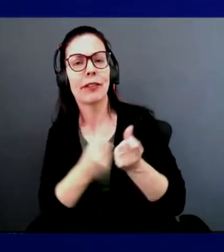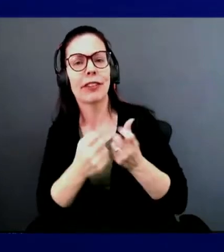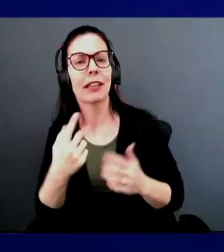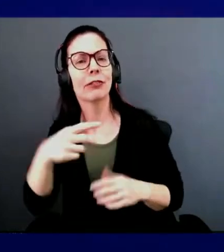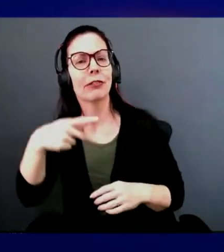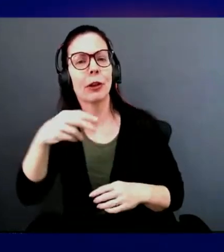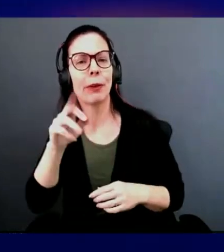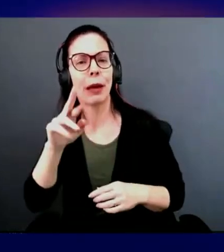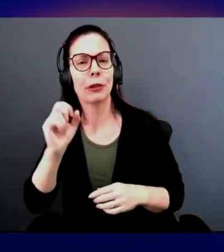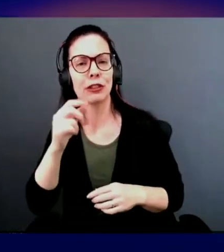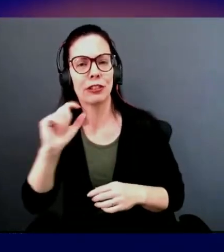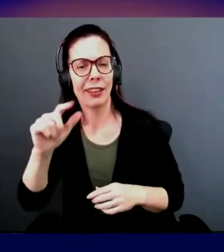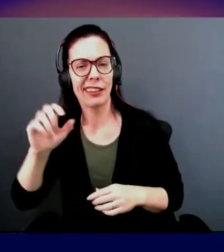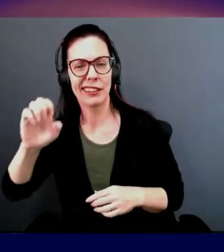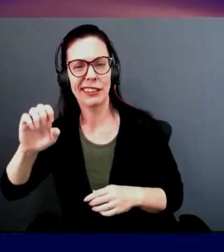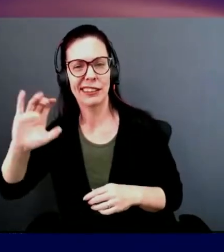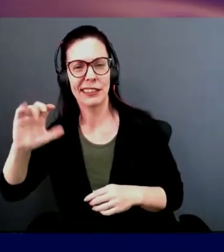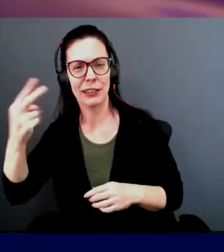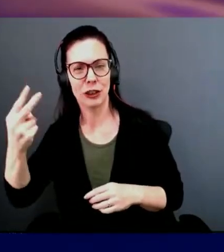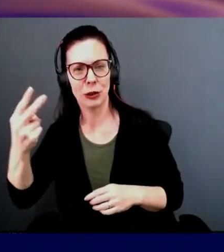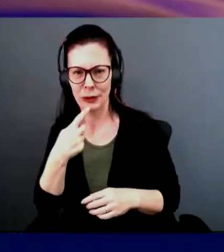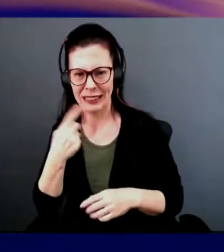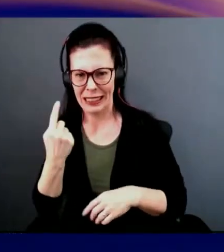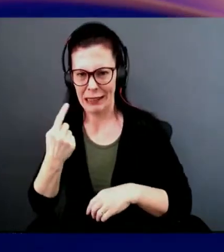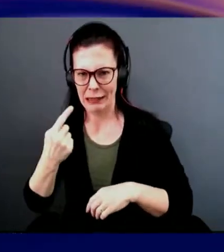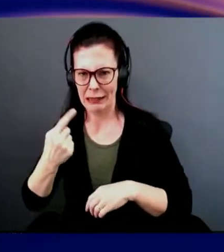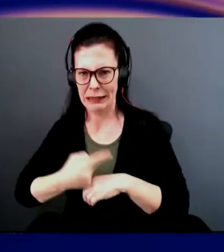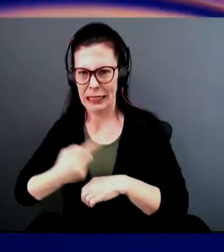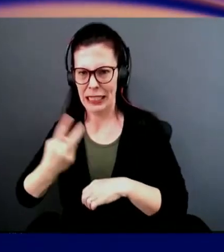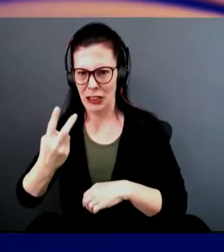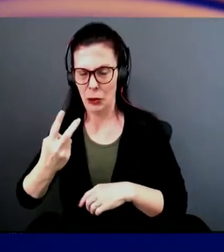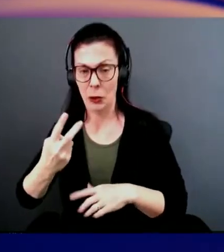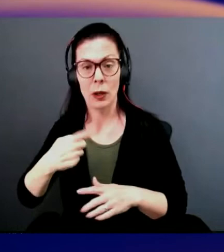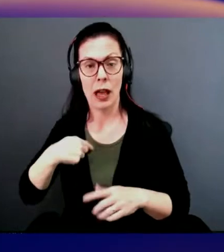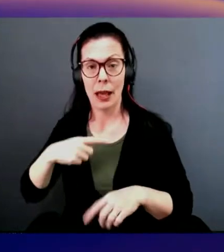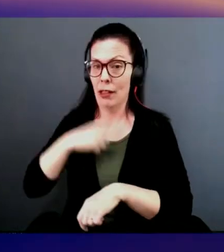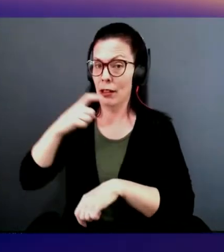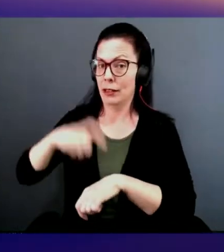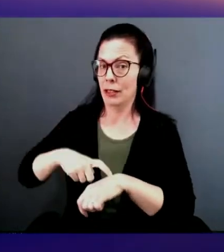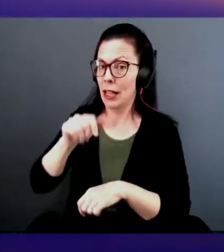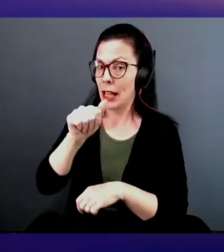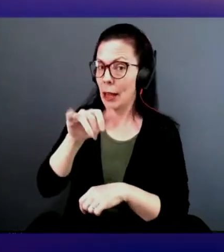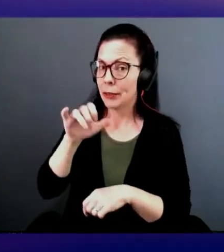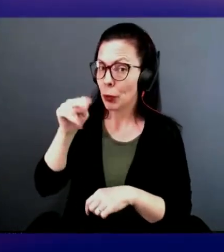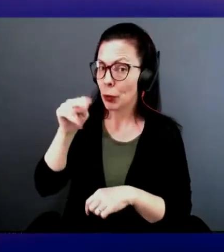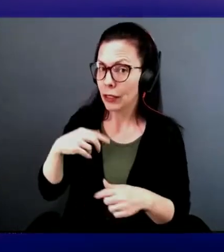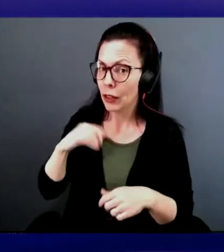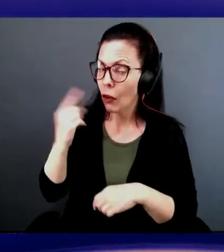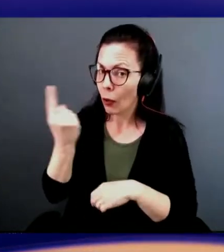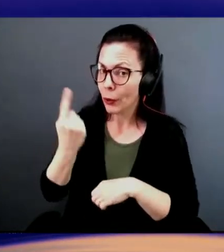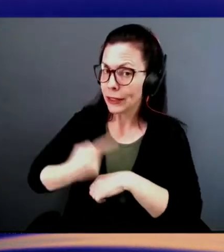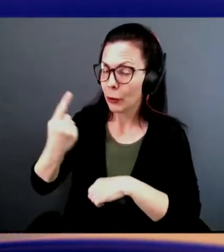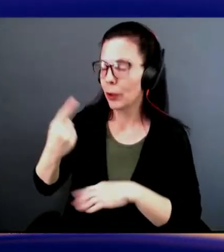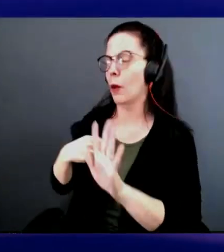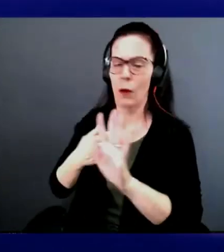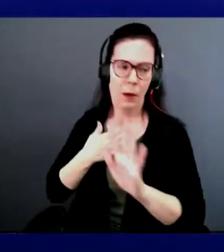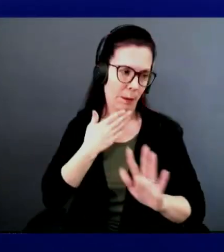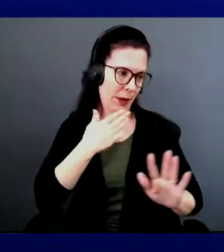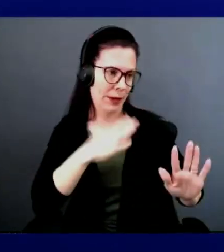I noticed you said day two, as a long term Amazonian it's always day one. [Kyle] Oh, my bad. I feel obligated to point that out.